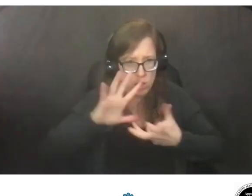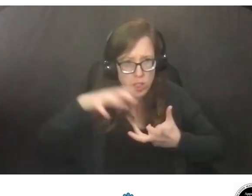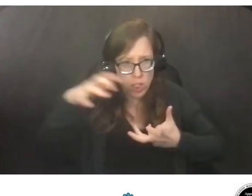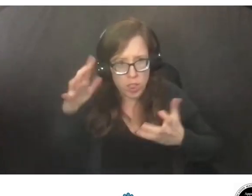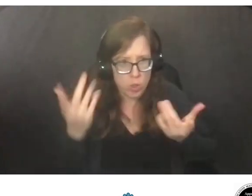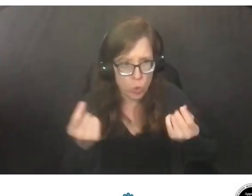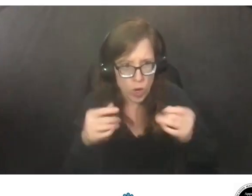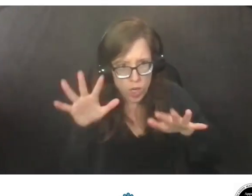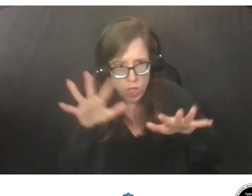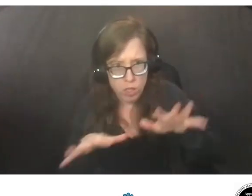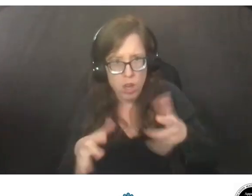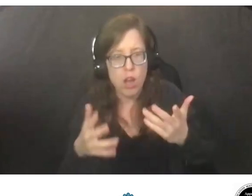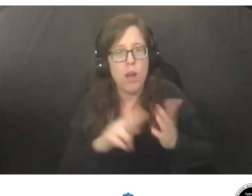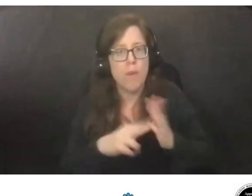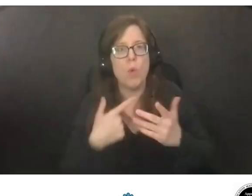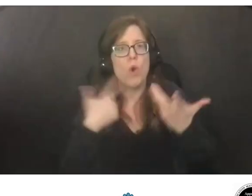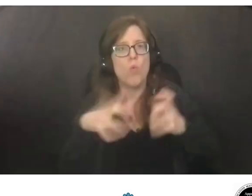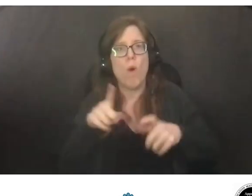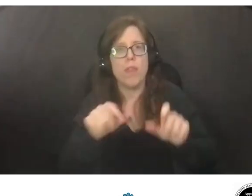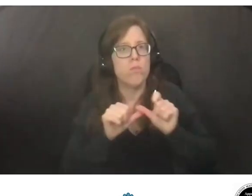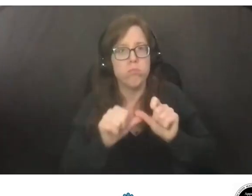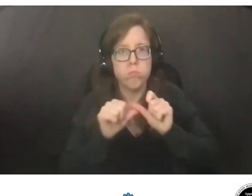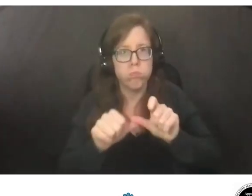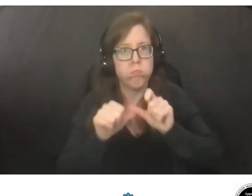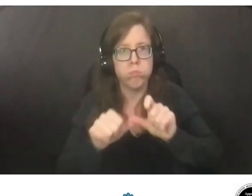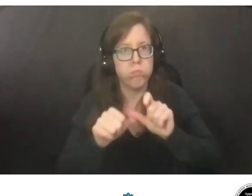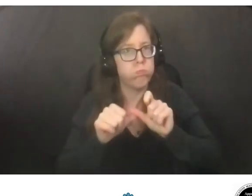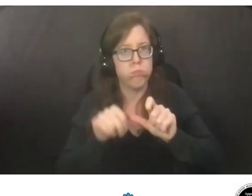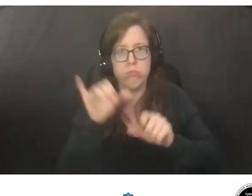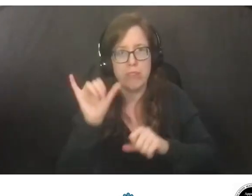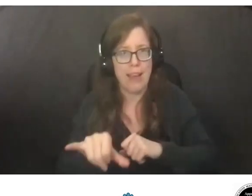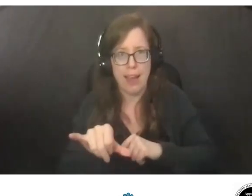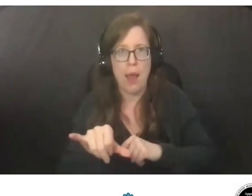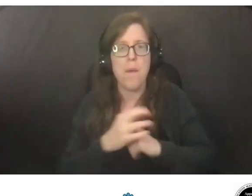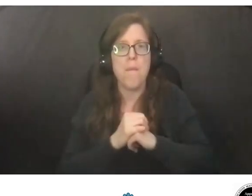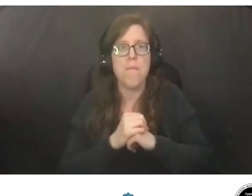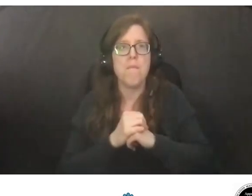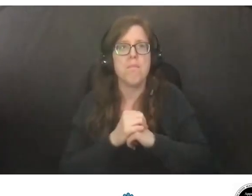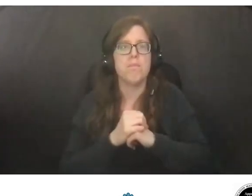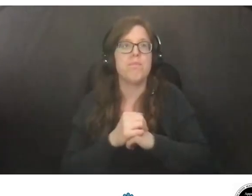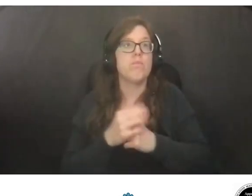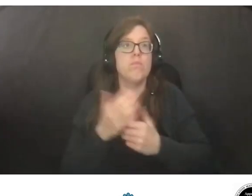resolve that so that they're not living in this constant state. So it may be that